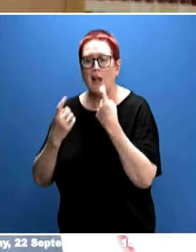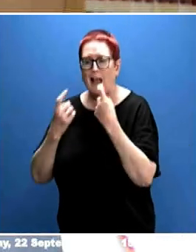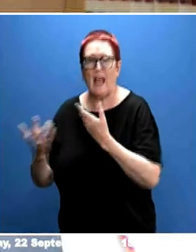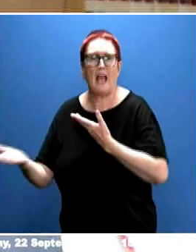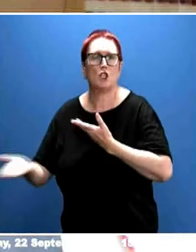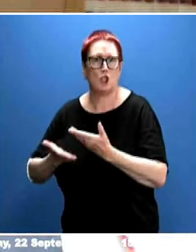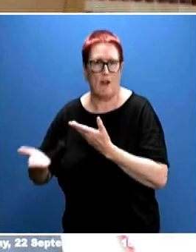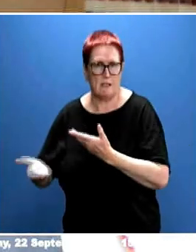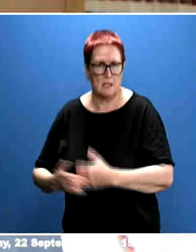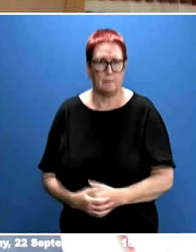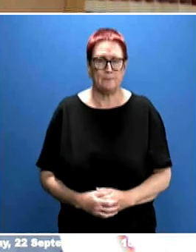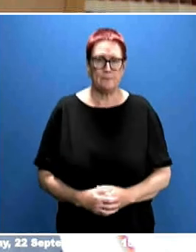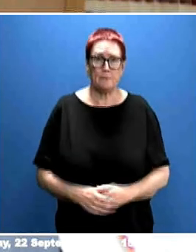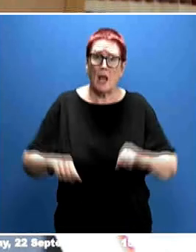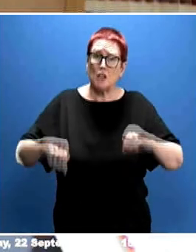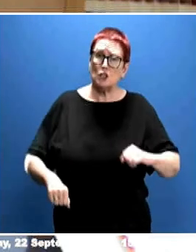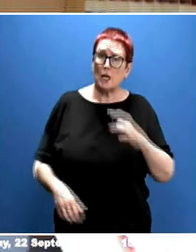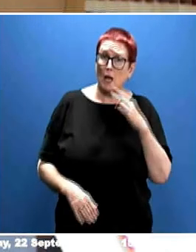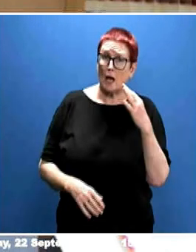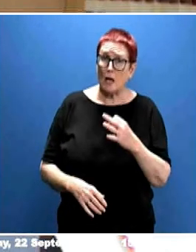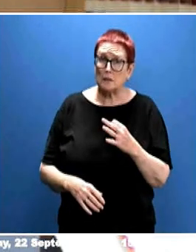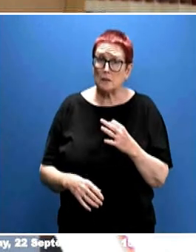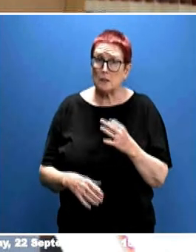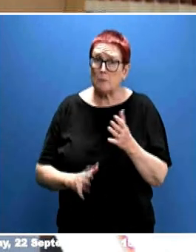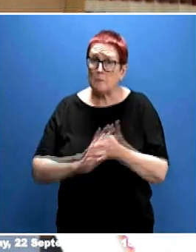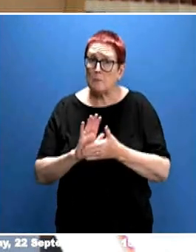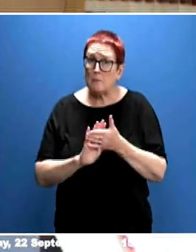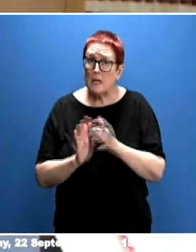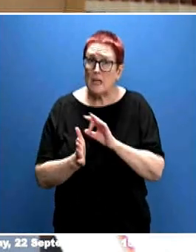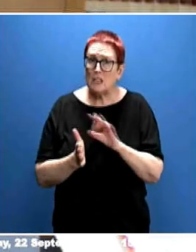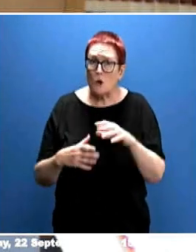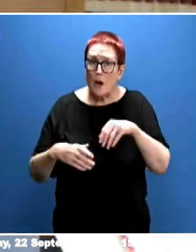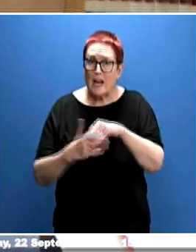Does that mean that it's not part of the therapeutic milieu to correctly